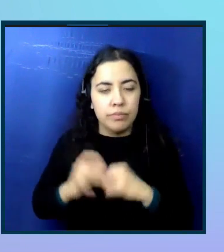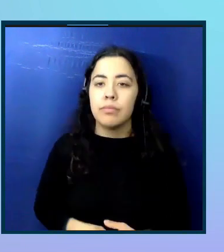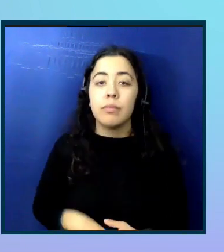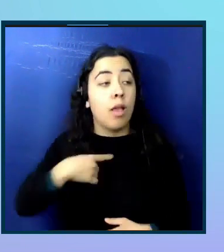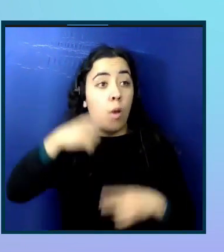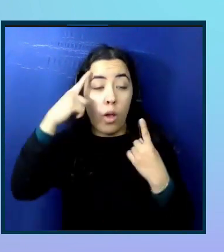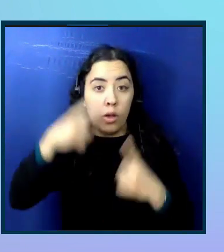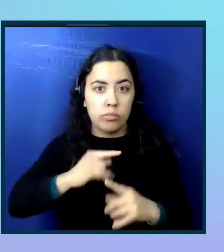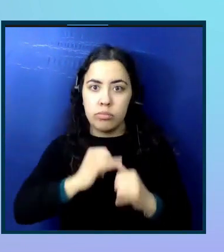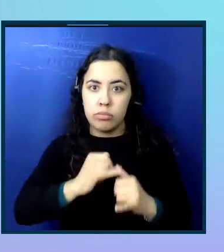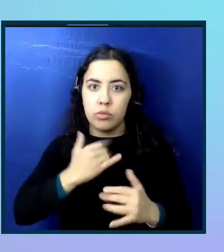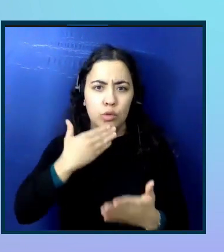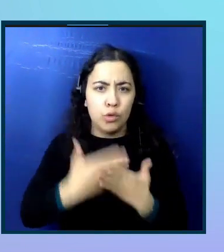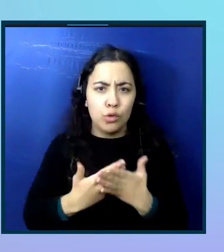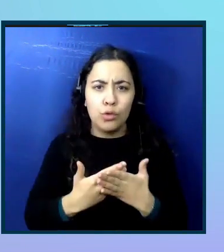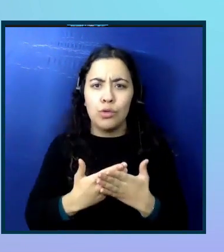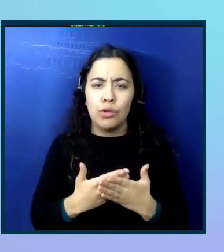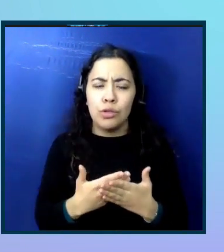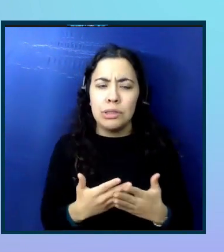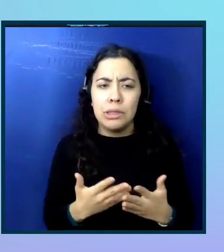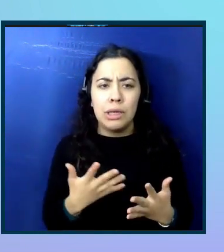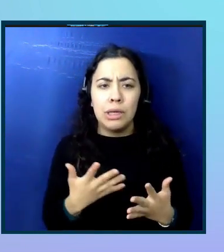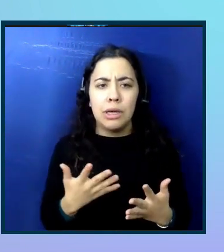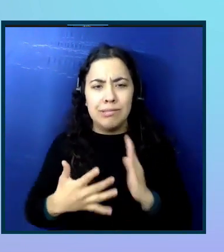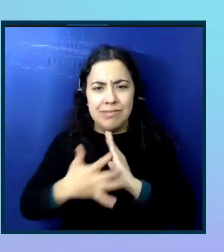It's a good device to get us to better understand things,